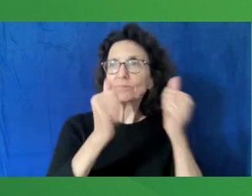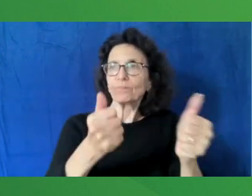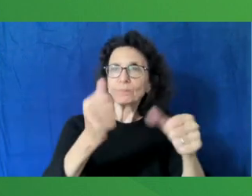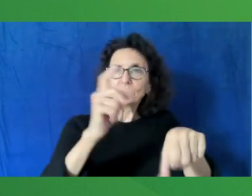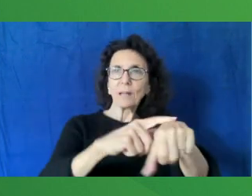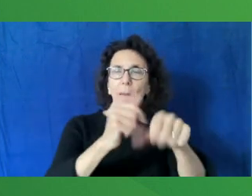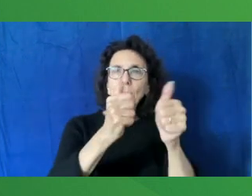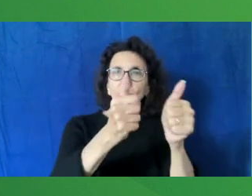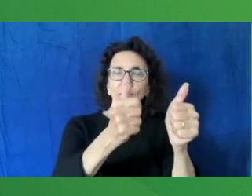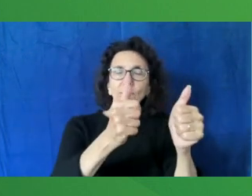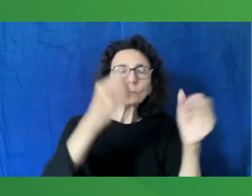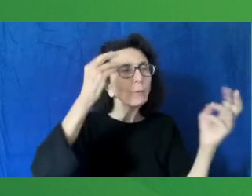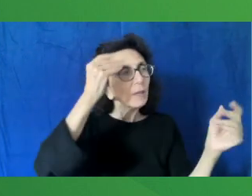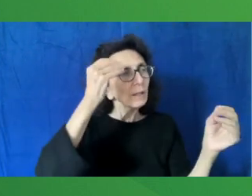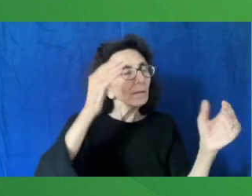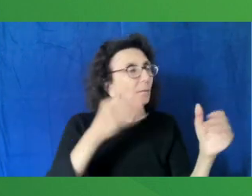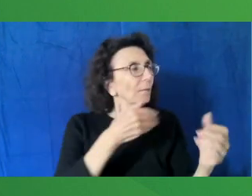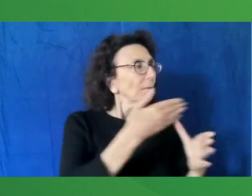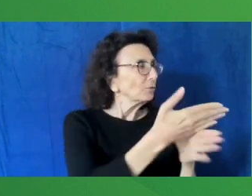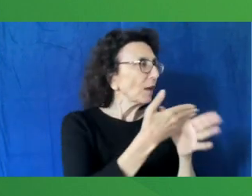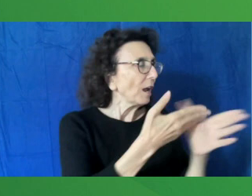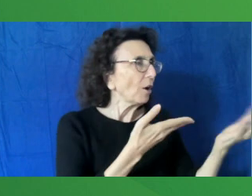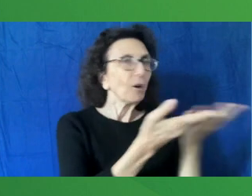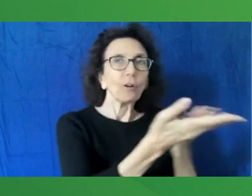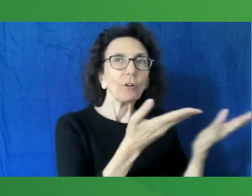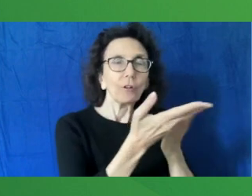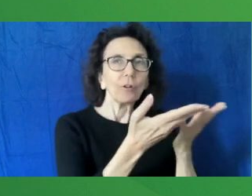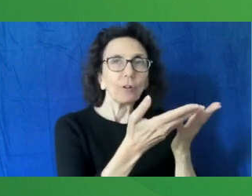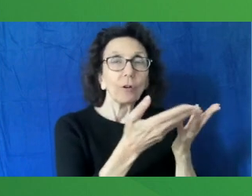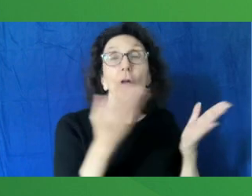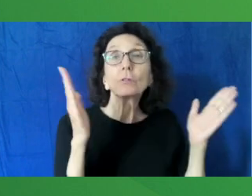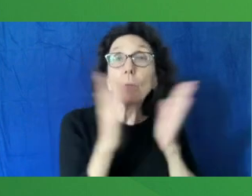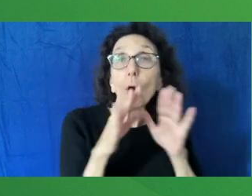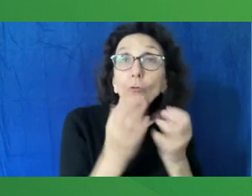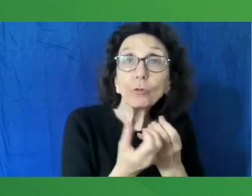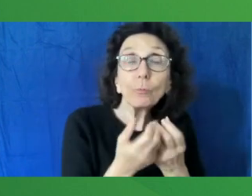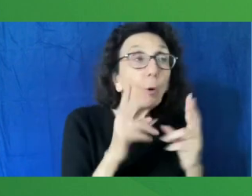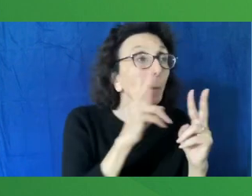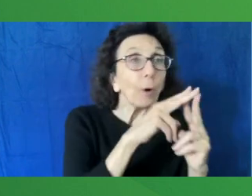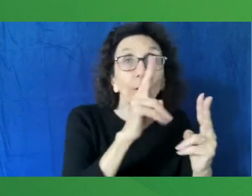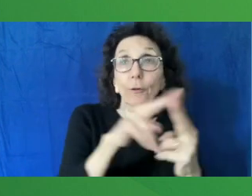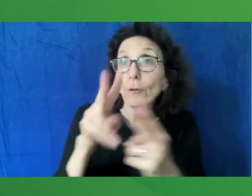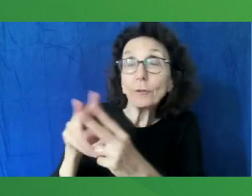Then they share with someone, a small group or a partner so they can feel like, Oh, OK,